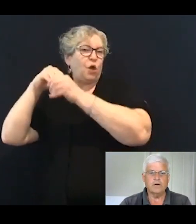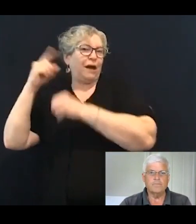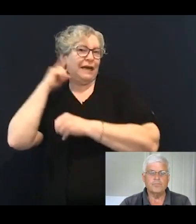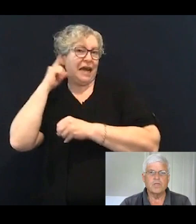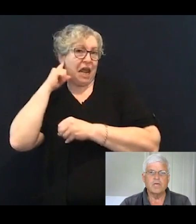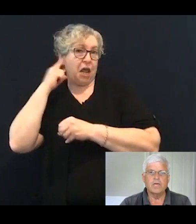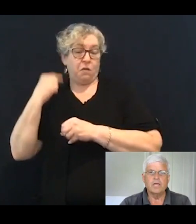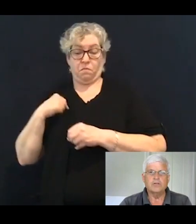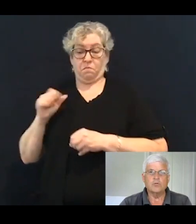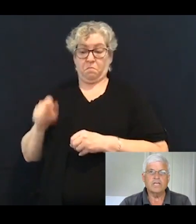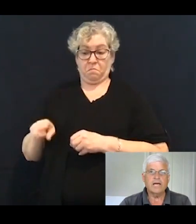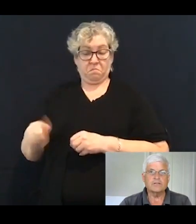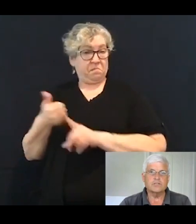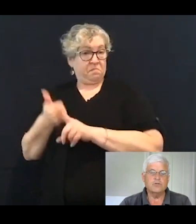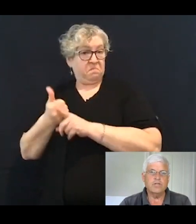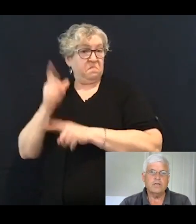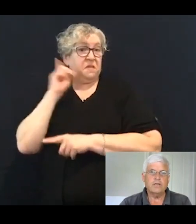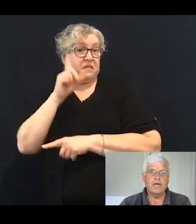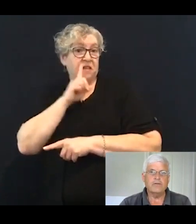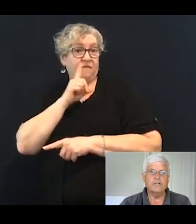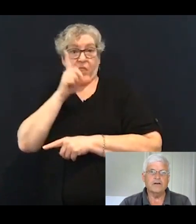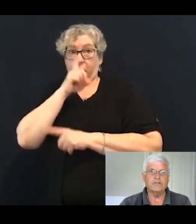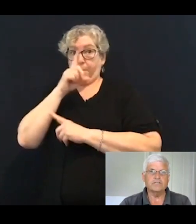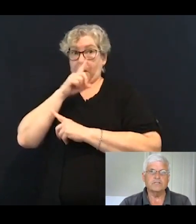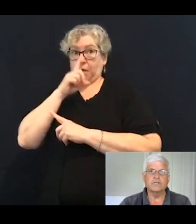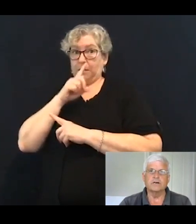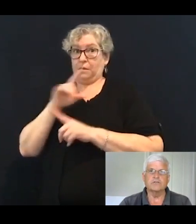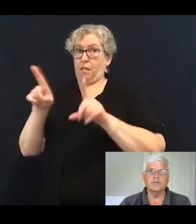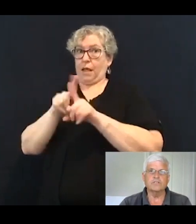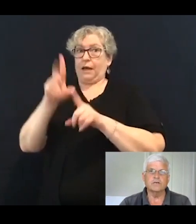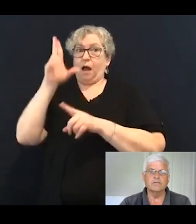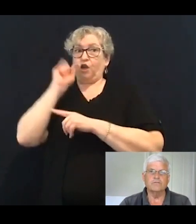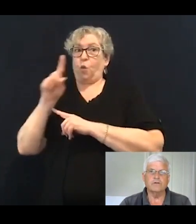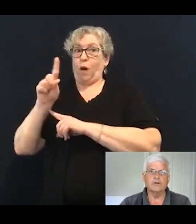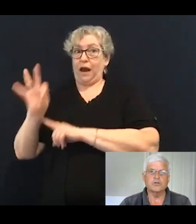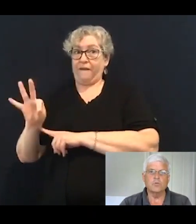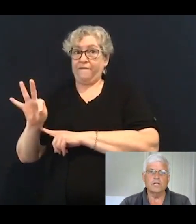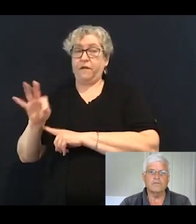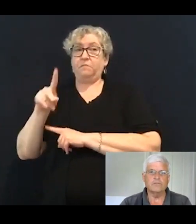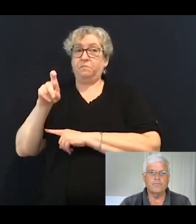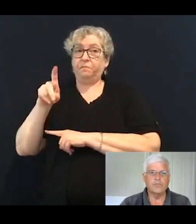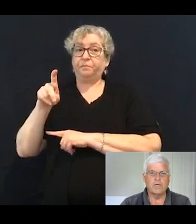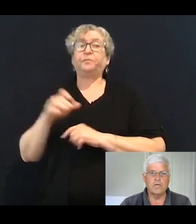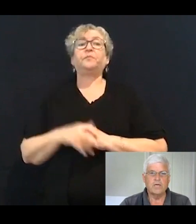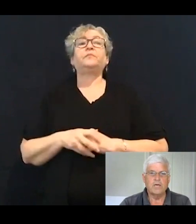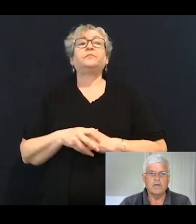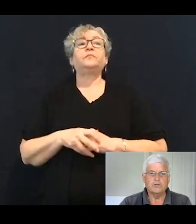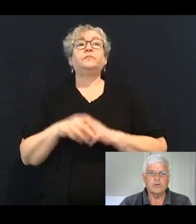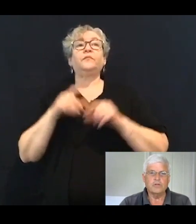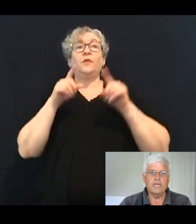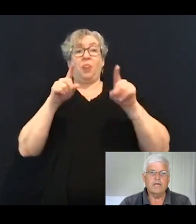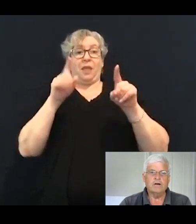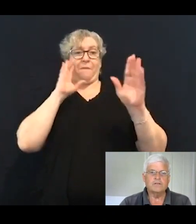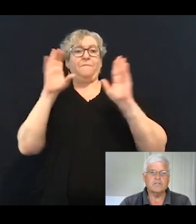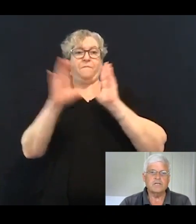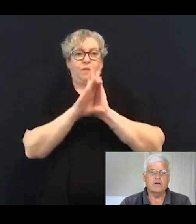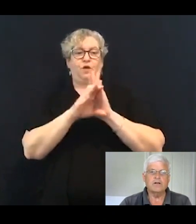So we can ask, do they have the deafness that's characteristic of Usher 1F? So here is the hearing of a normal mouse